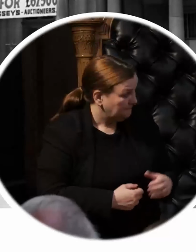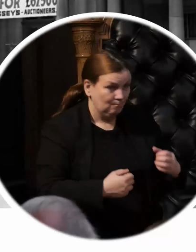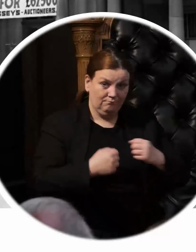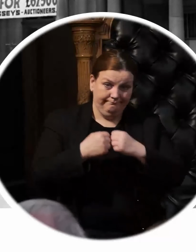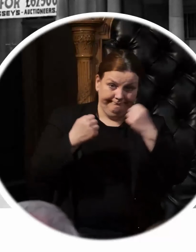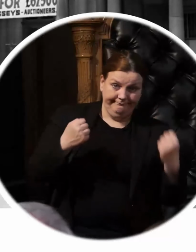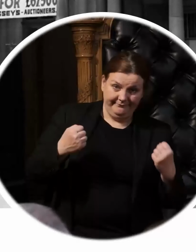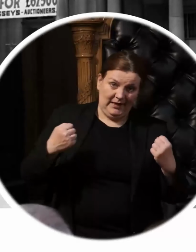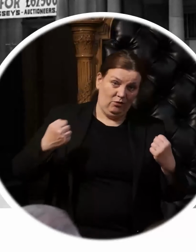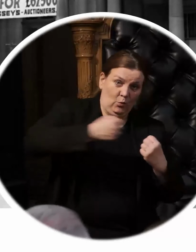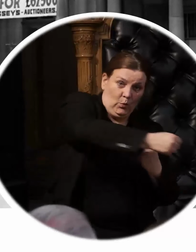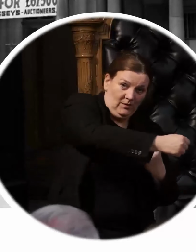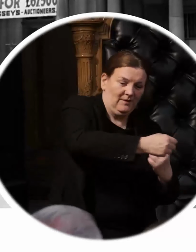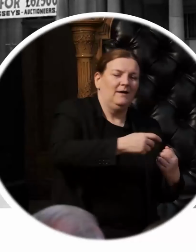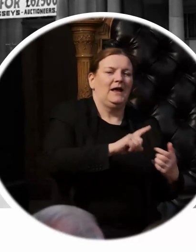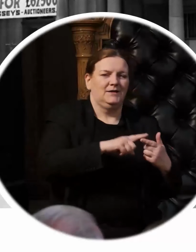And crashed, crashed through the wall.